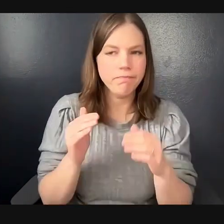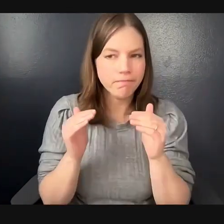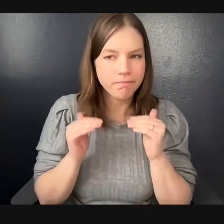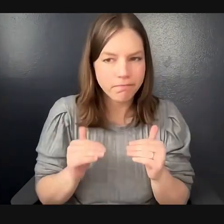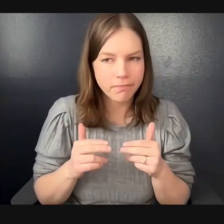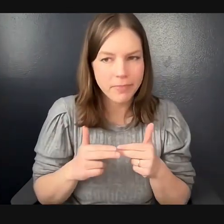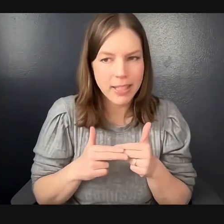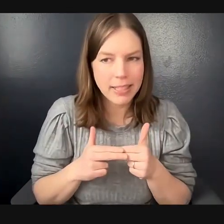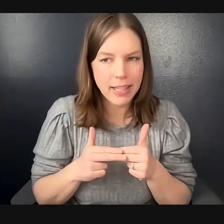Next slide.